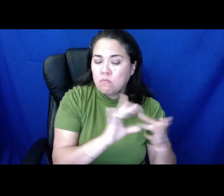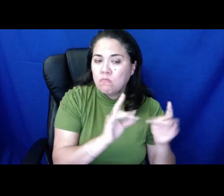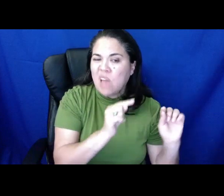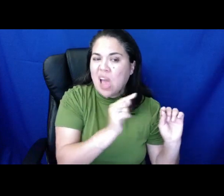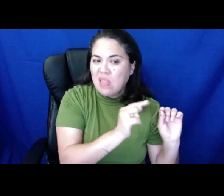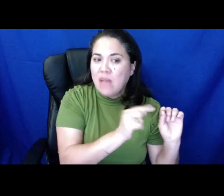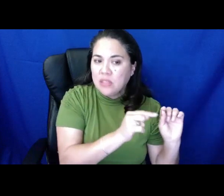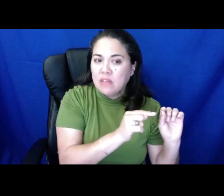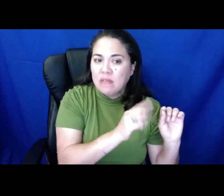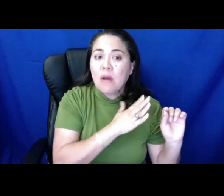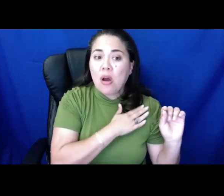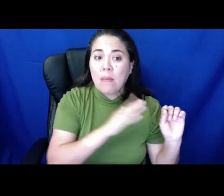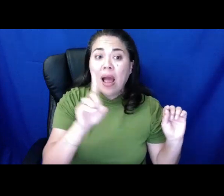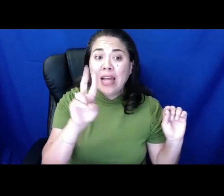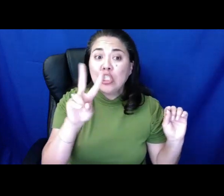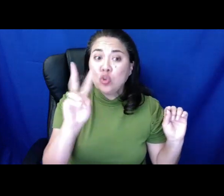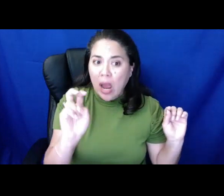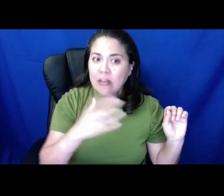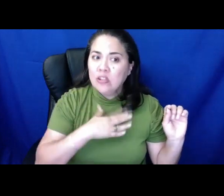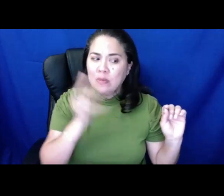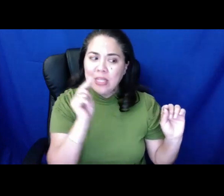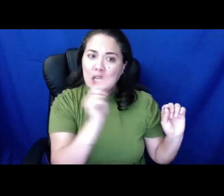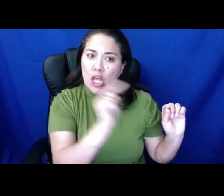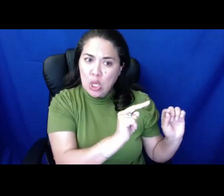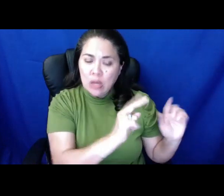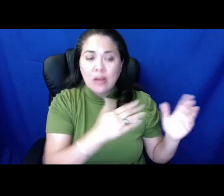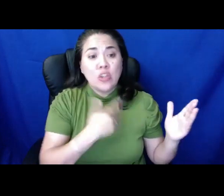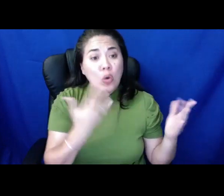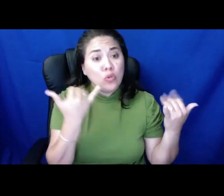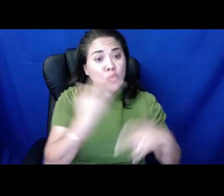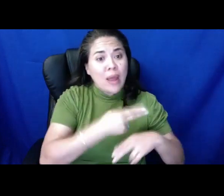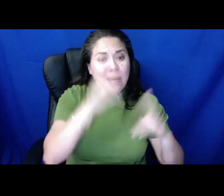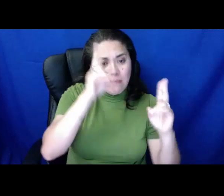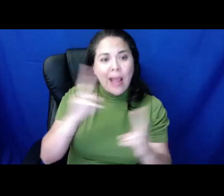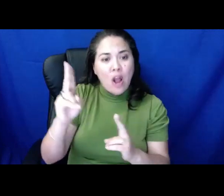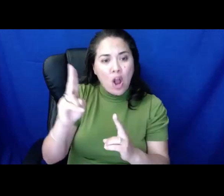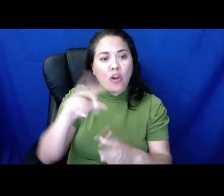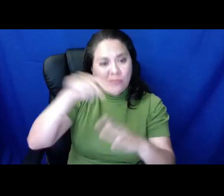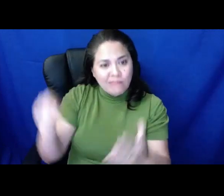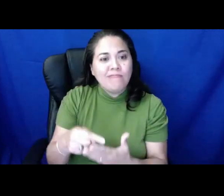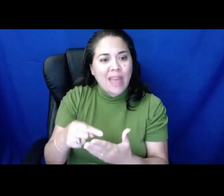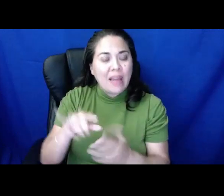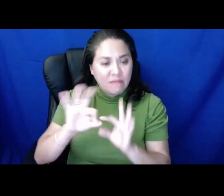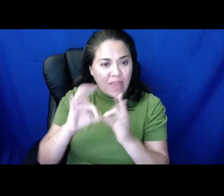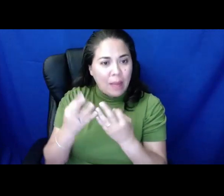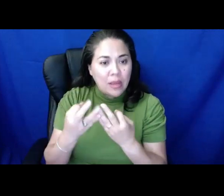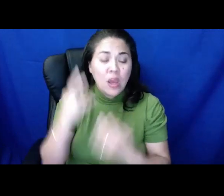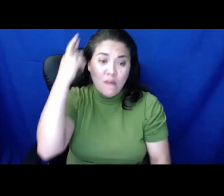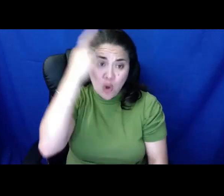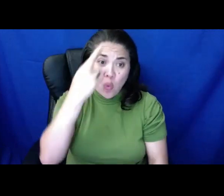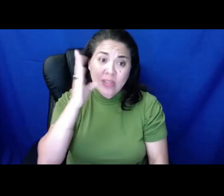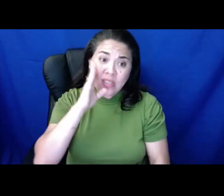Leslie McIntosh: In the dry and so please take a look i'm dedicating this reading to them, for reasons that will be obvious, and also not.